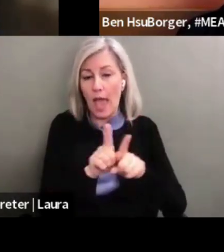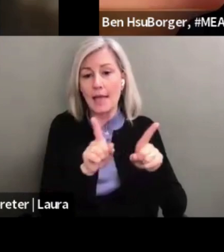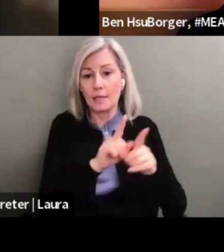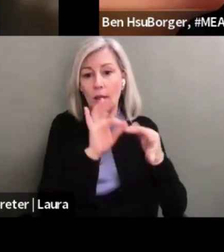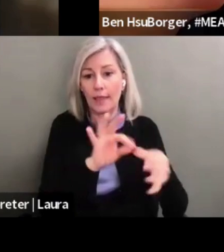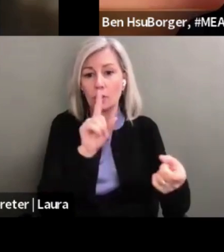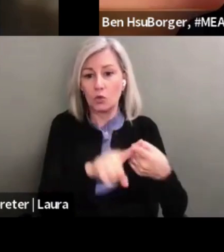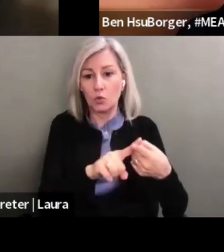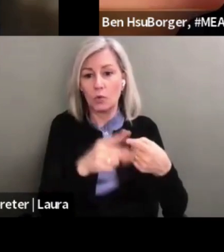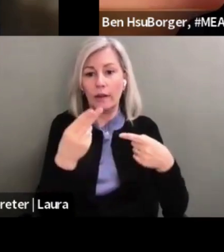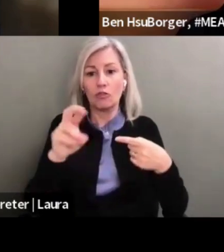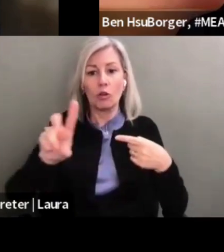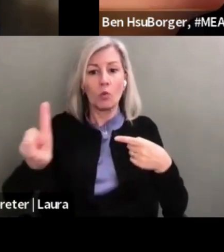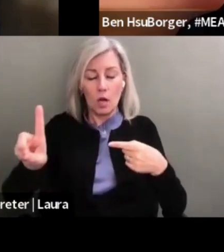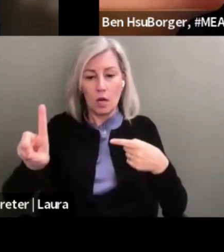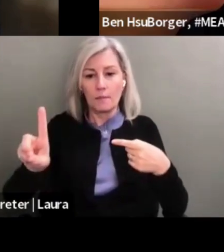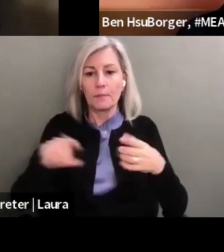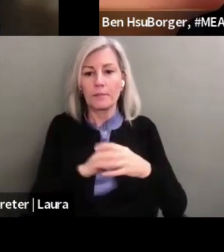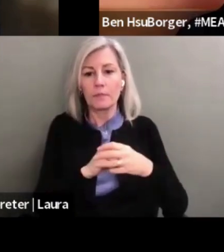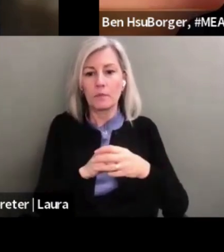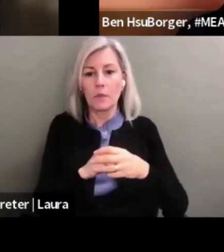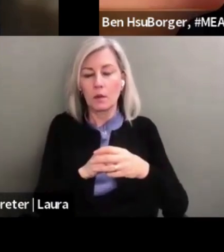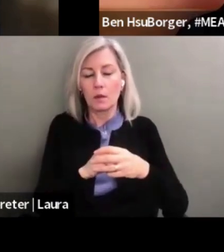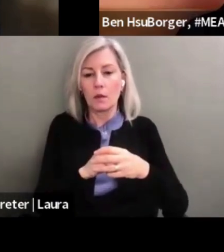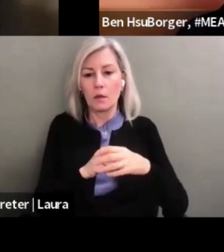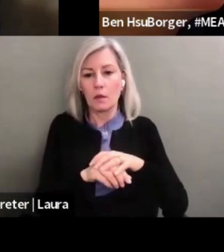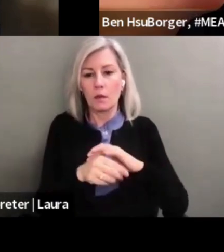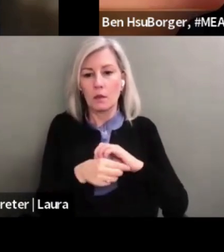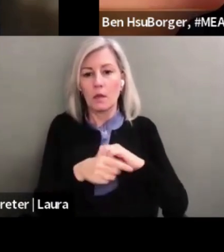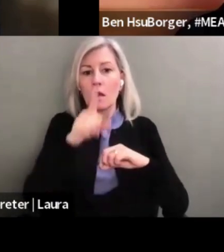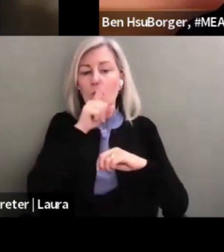such as benefits counseling, referral, peer support, advocacy, and transition for nursing home settings